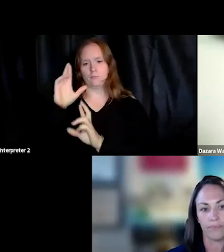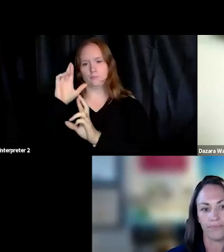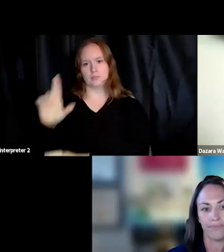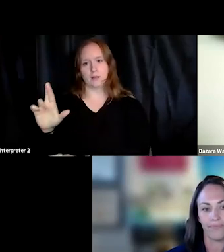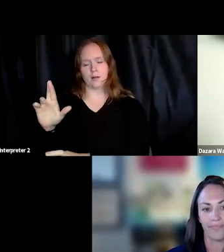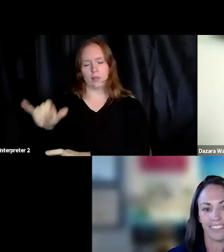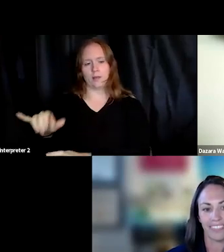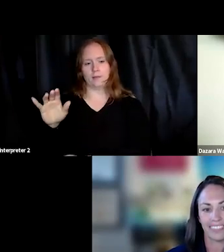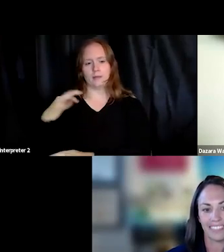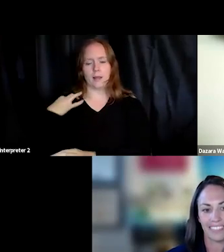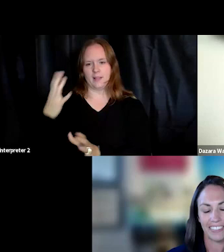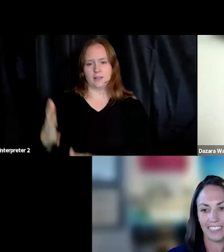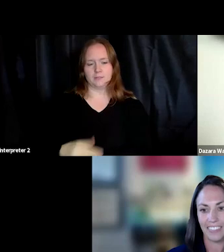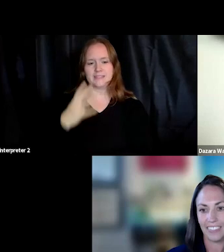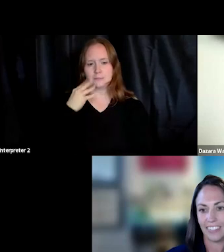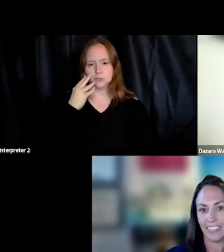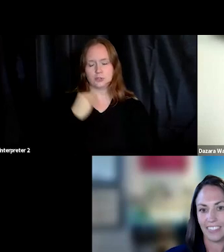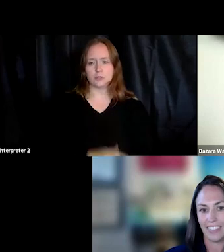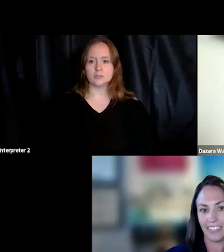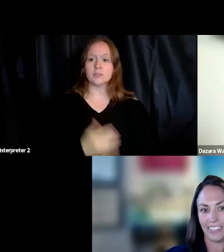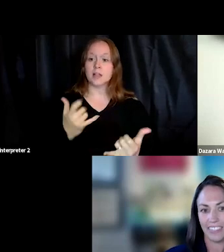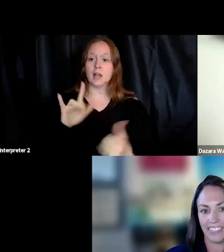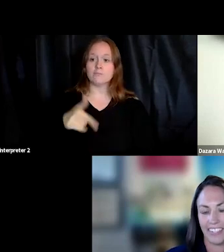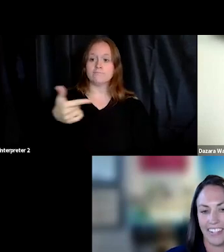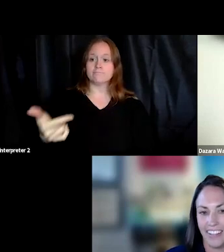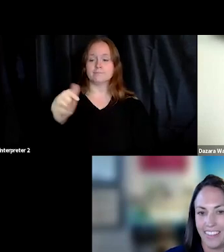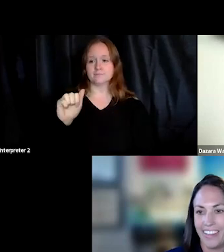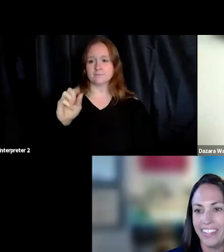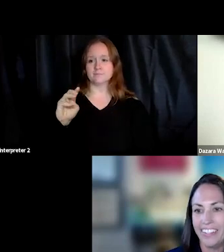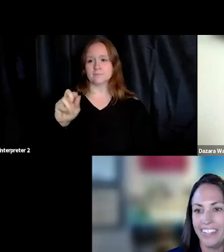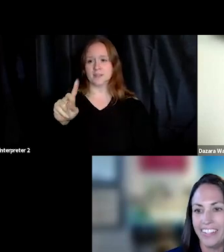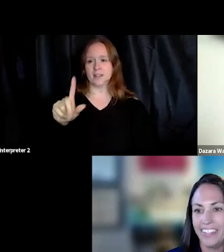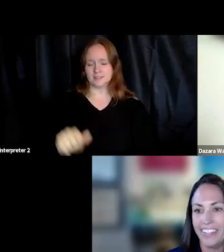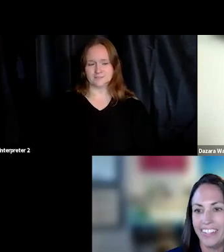And with that, I'll go ahead and hand it over to Amanda. Thank you, Dazara.